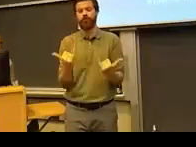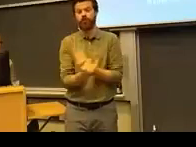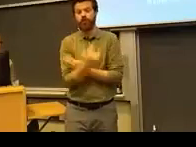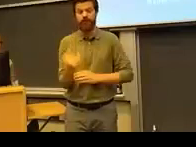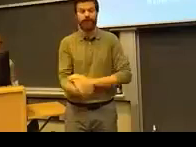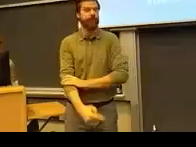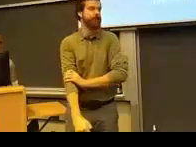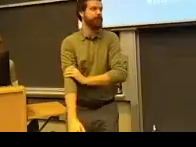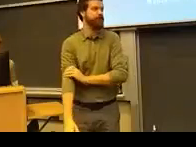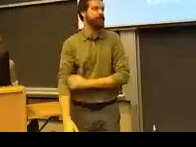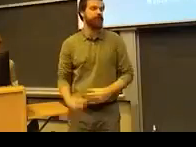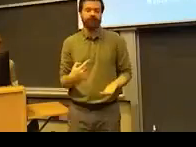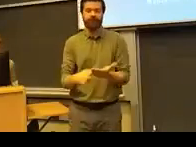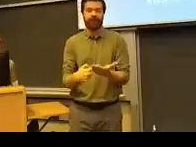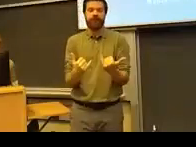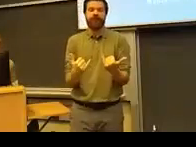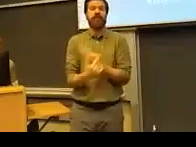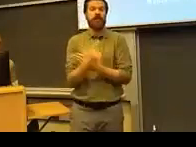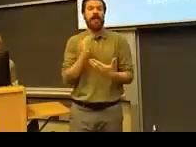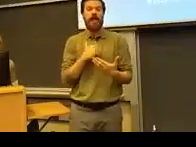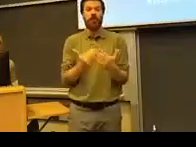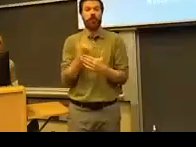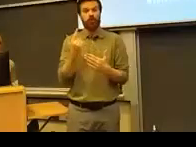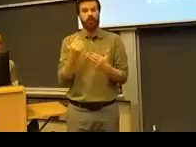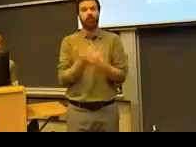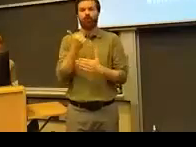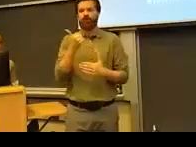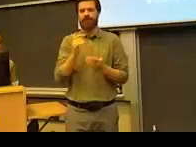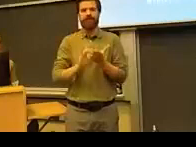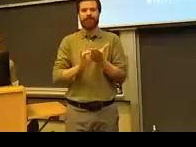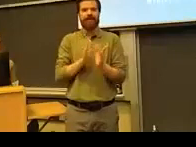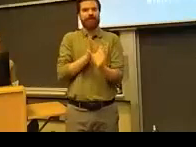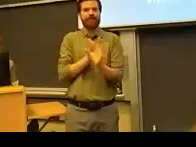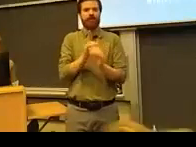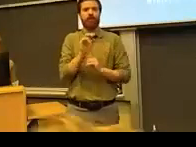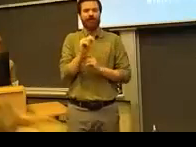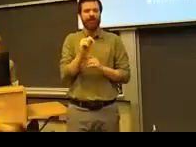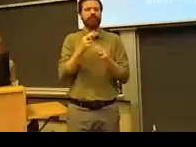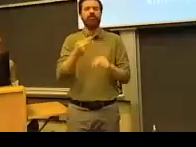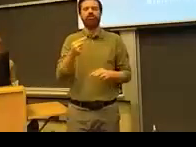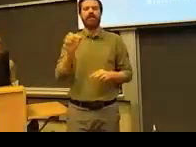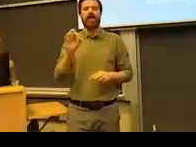uh who are going to be talking about our newest medy unit um also known as g92 also known by its